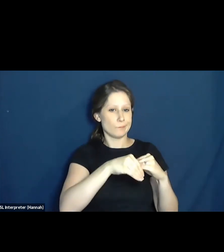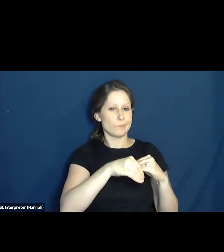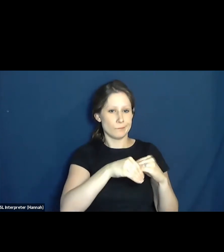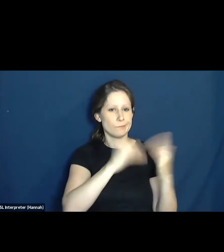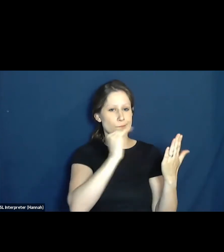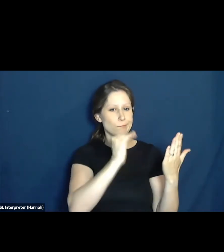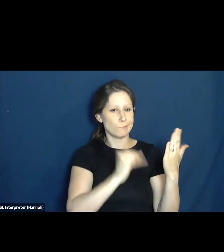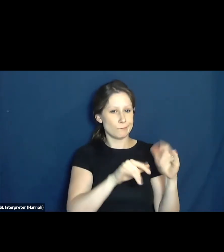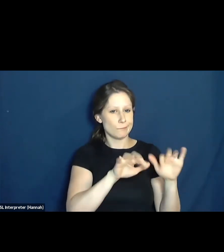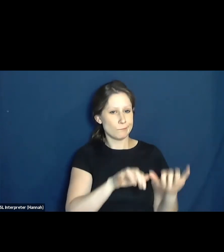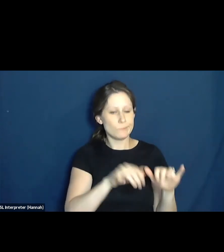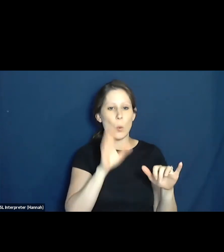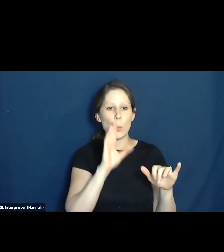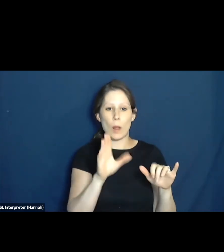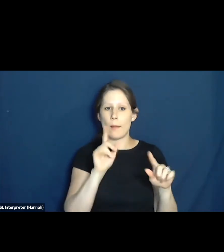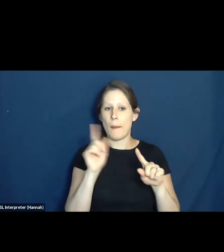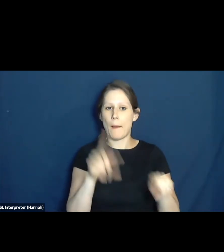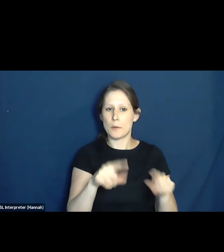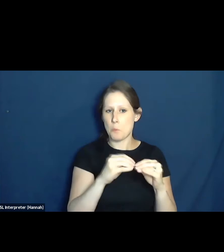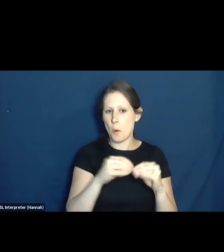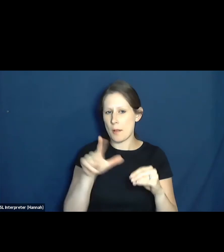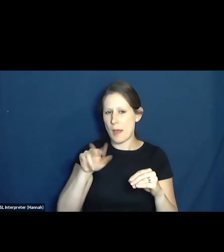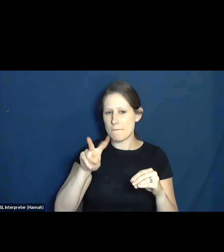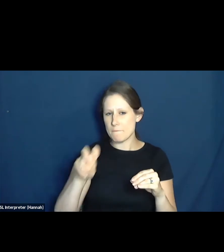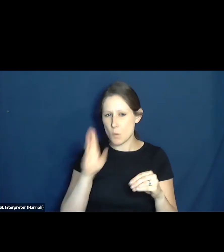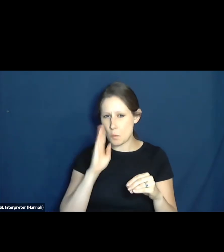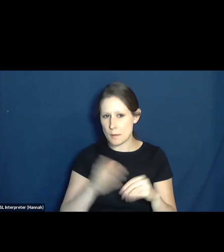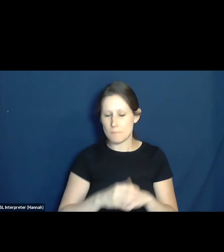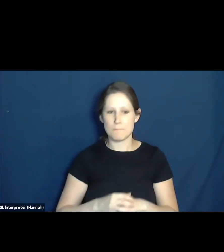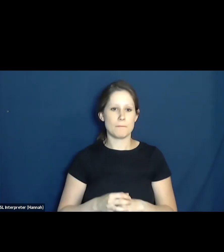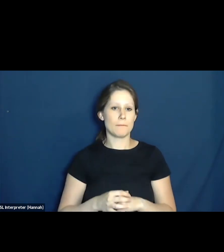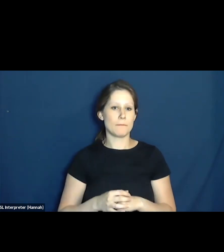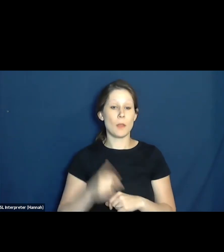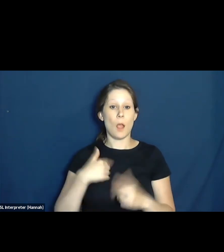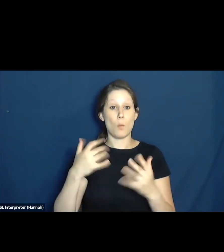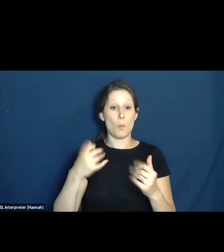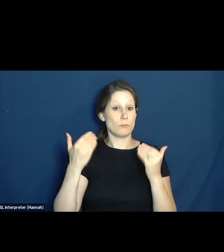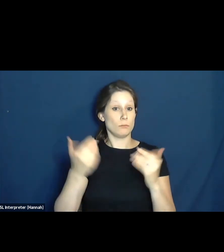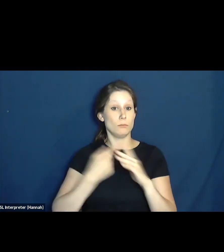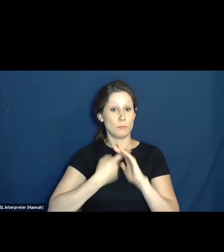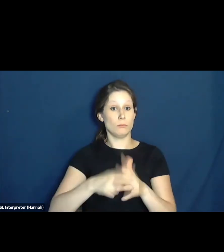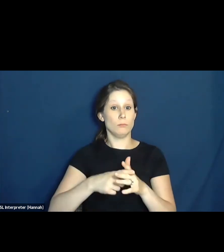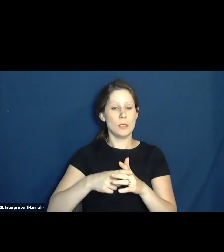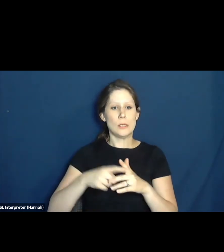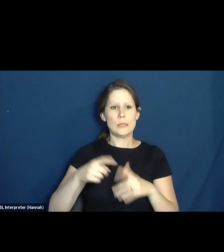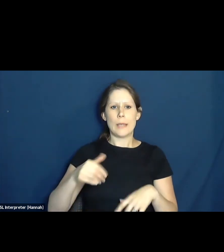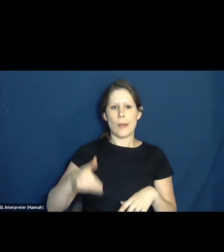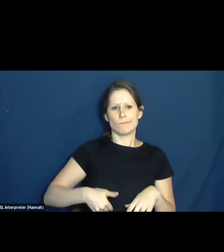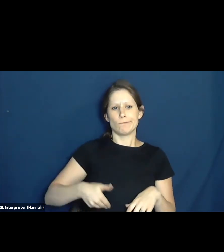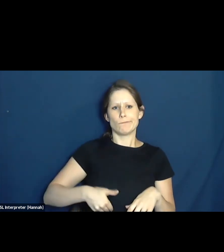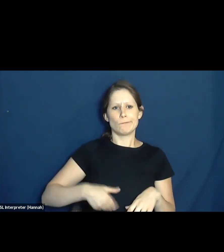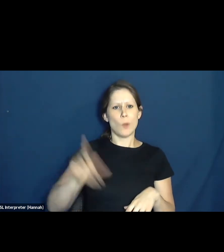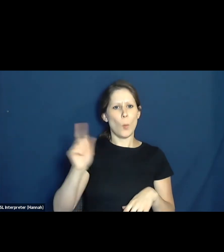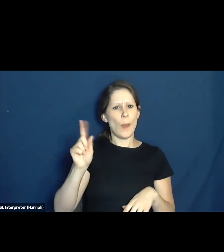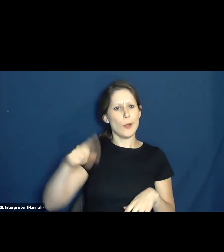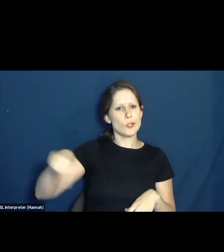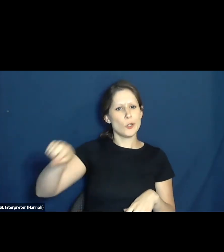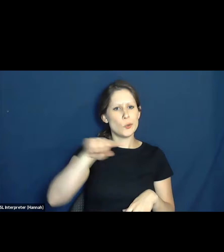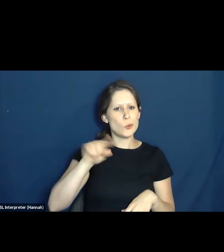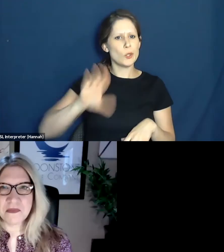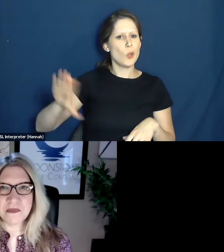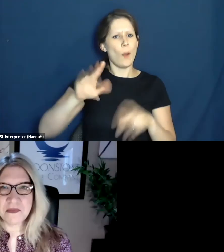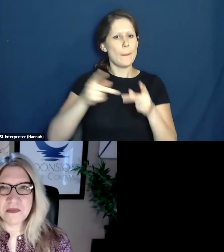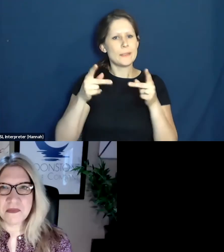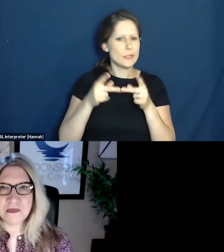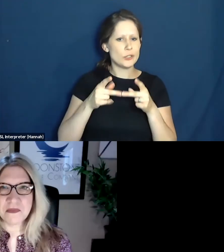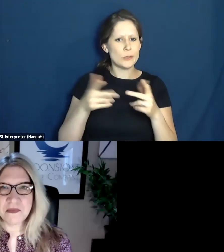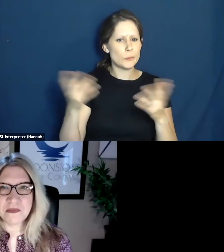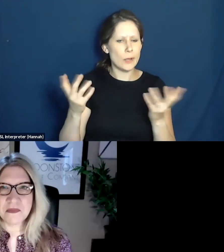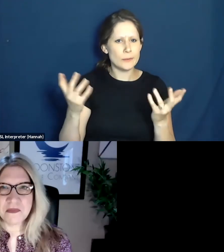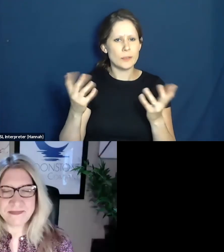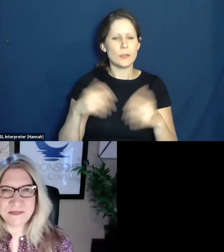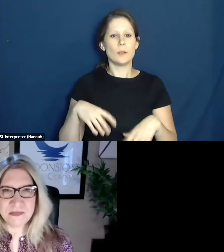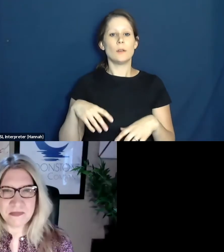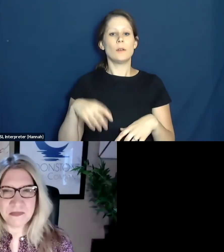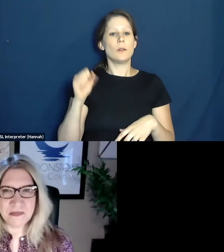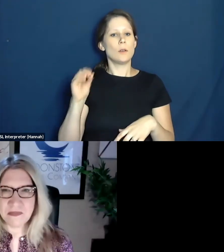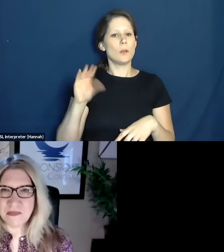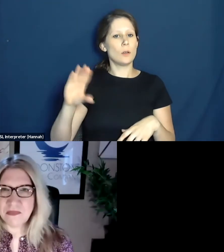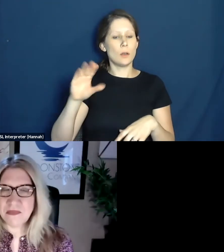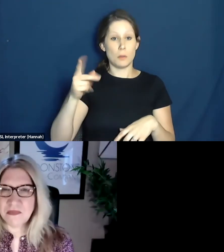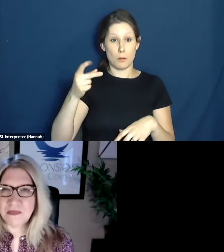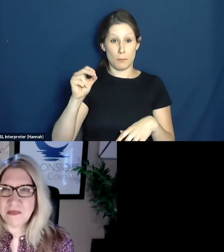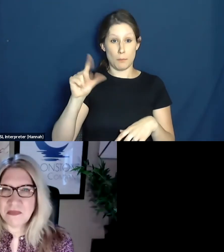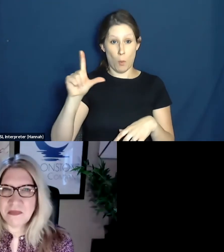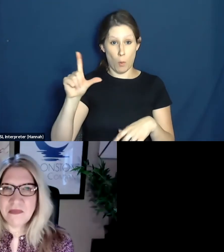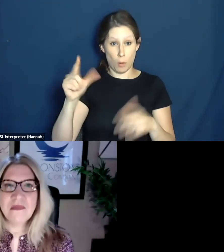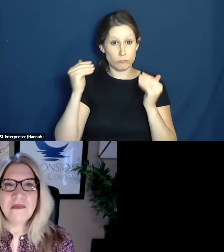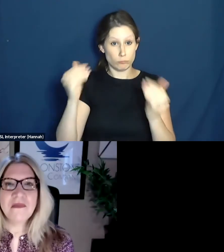and would he will take more live after this. You would put, many of you, the first poll